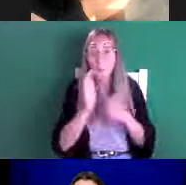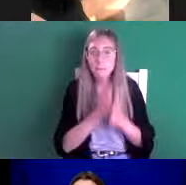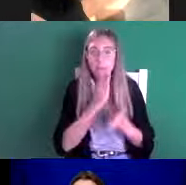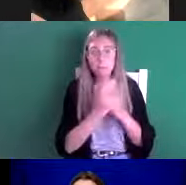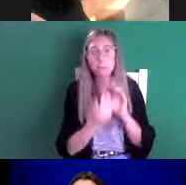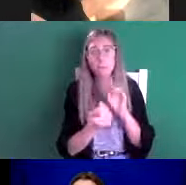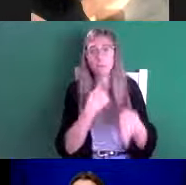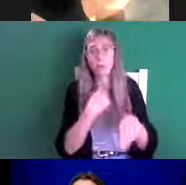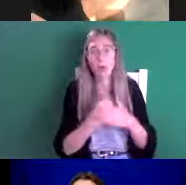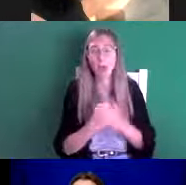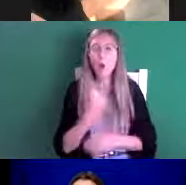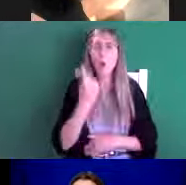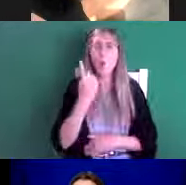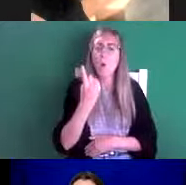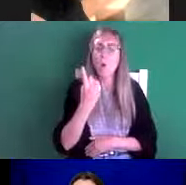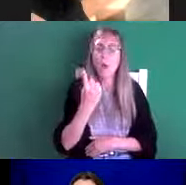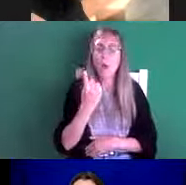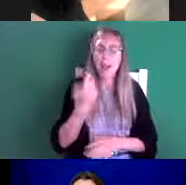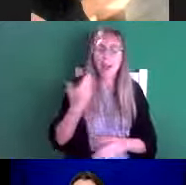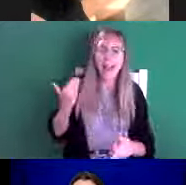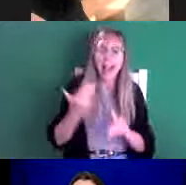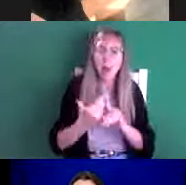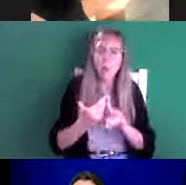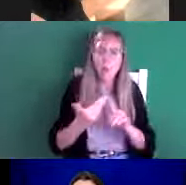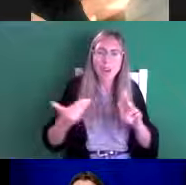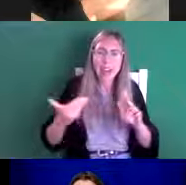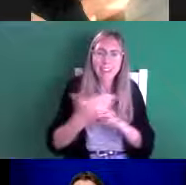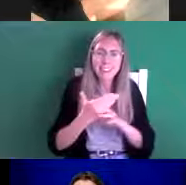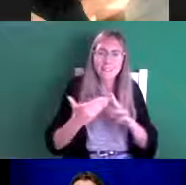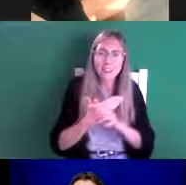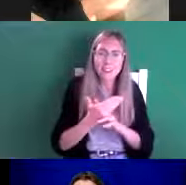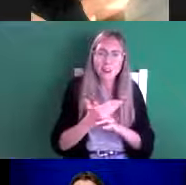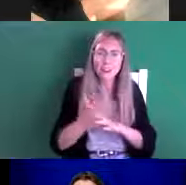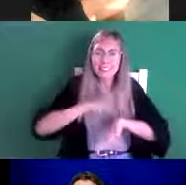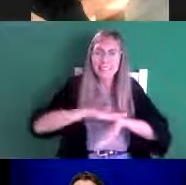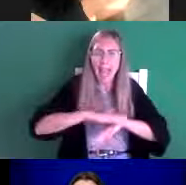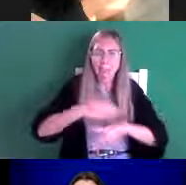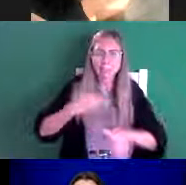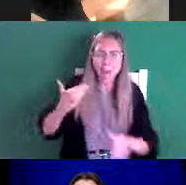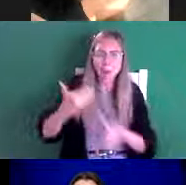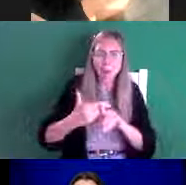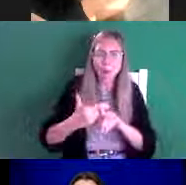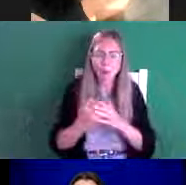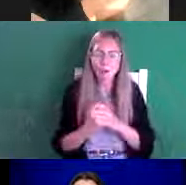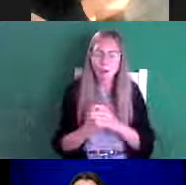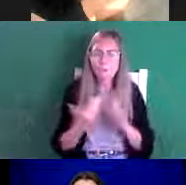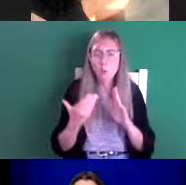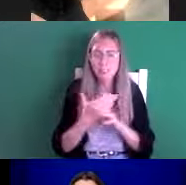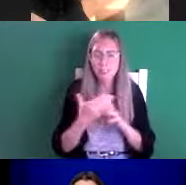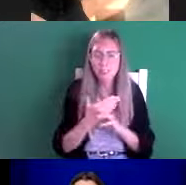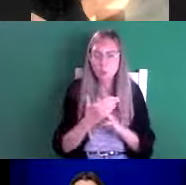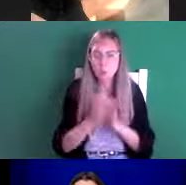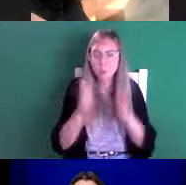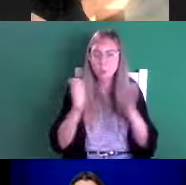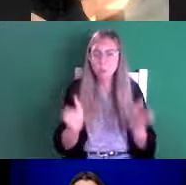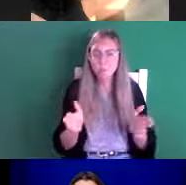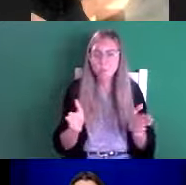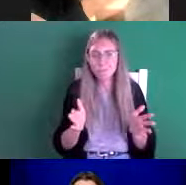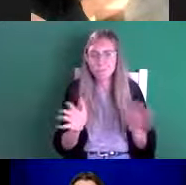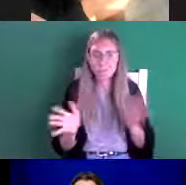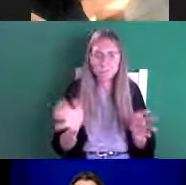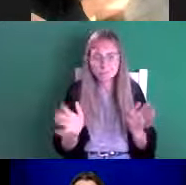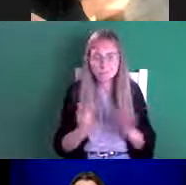there's one here how long do the interventions need to last ah um well there's a big thing like